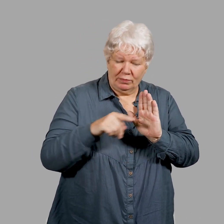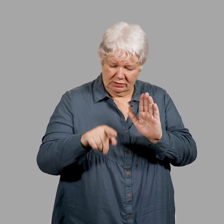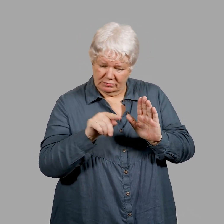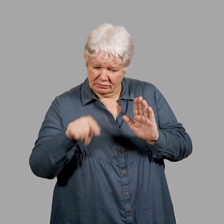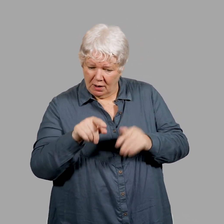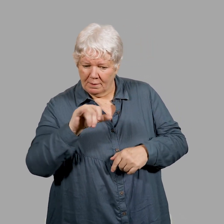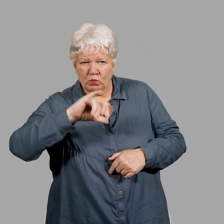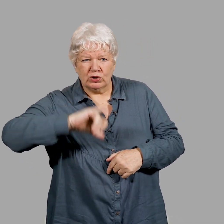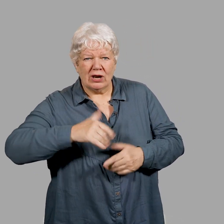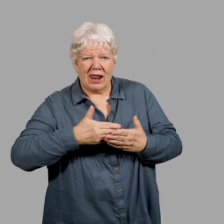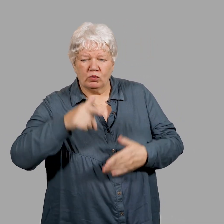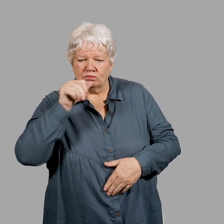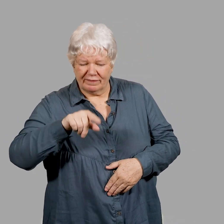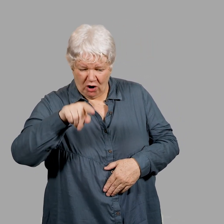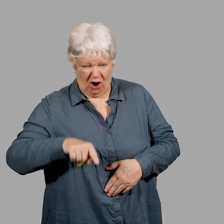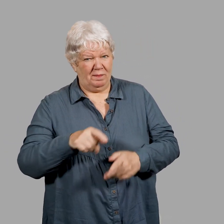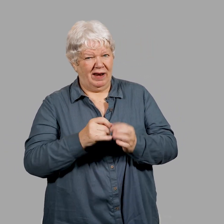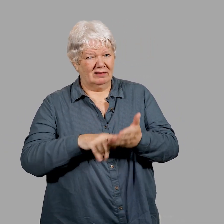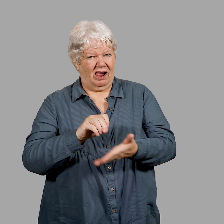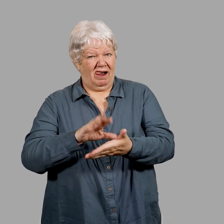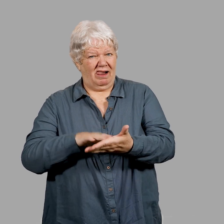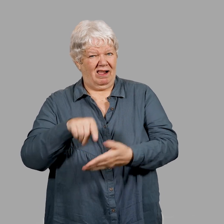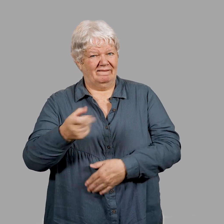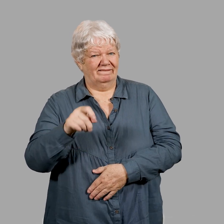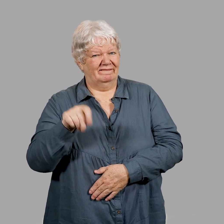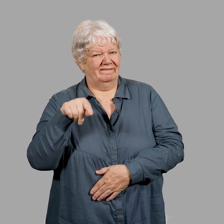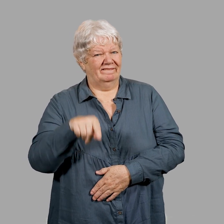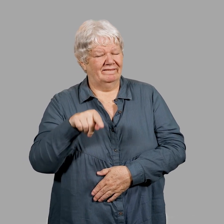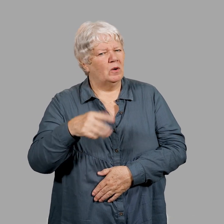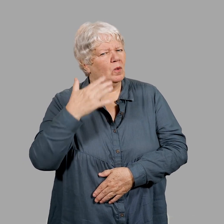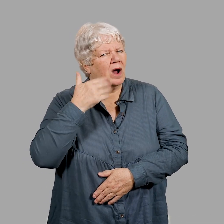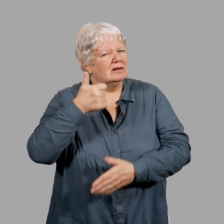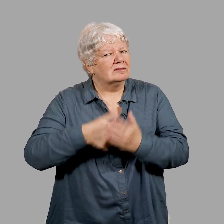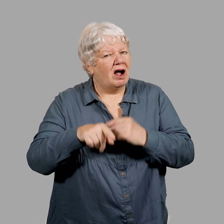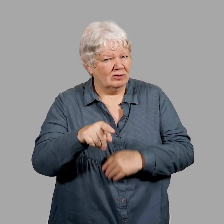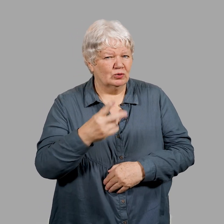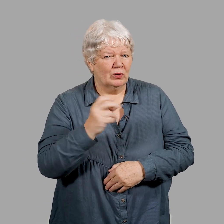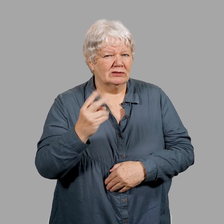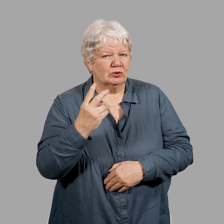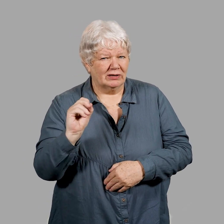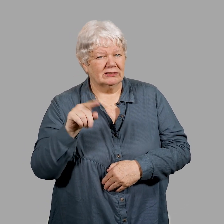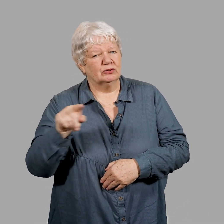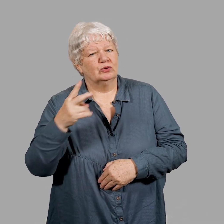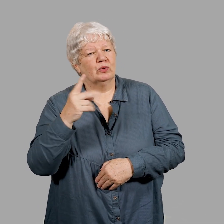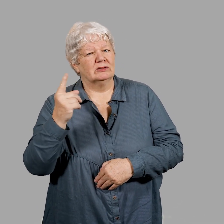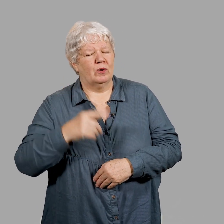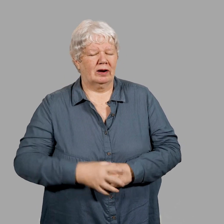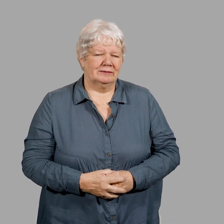titled language preference. Date: Academic year 2020-21